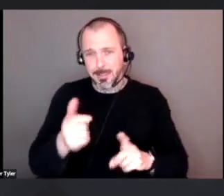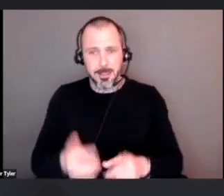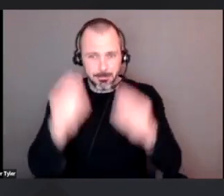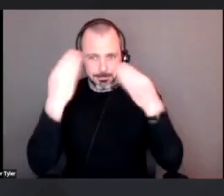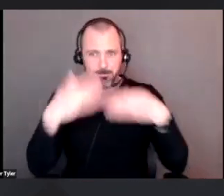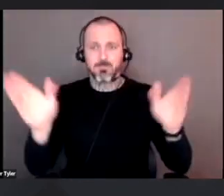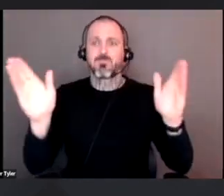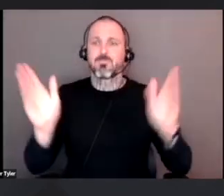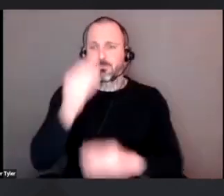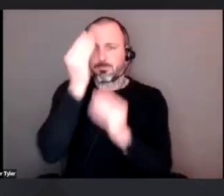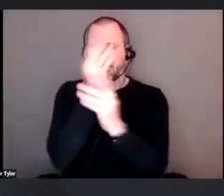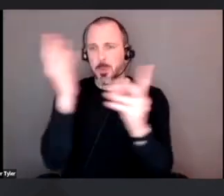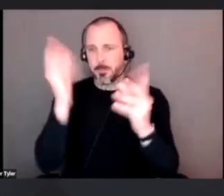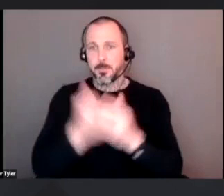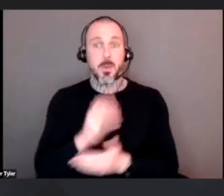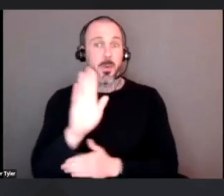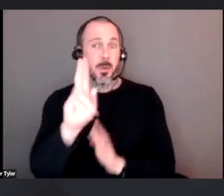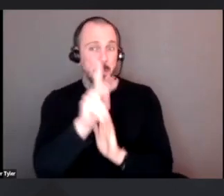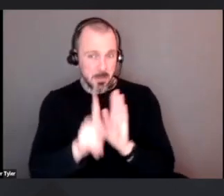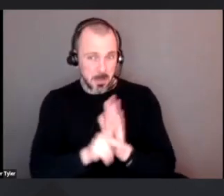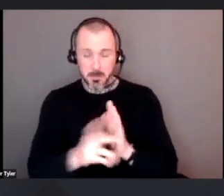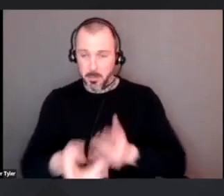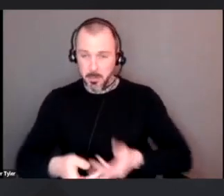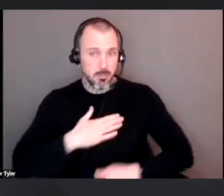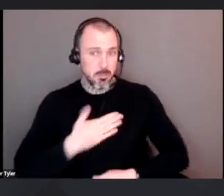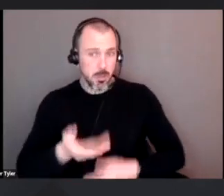where your employees feel comfortable disclosing their experience.